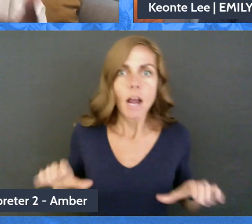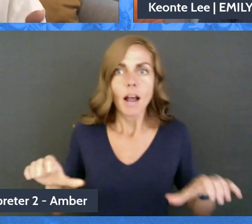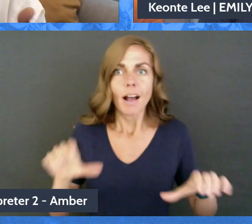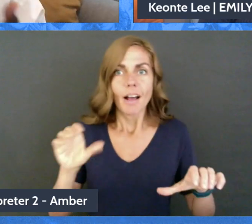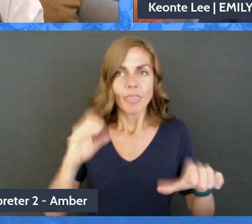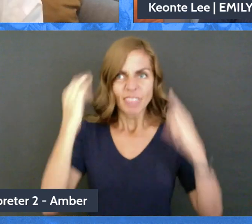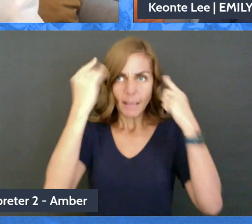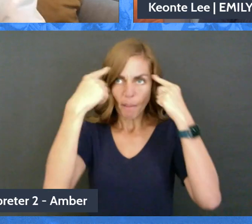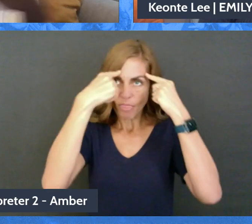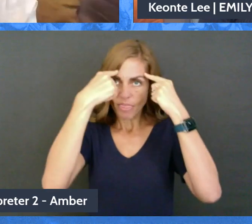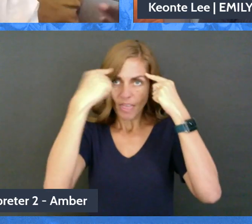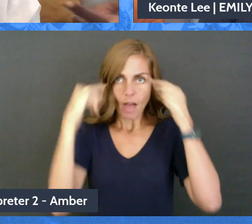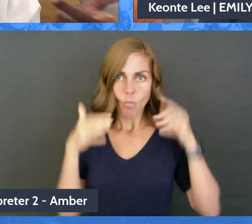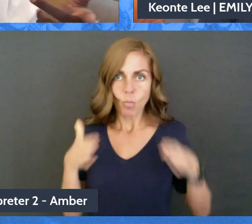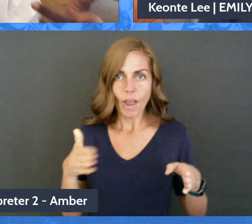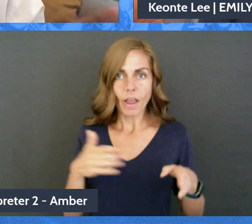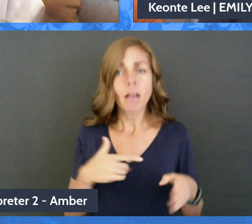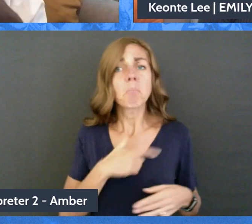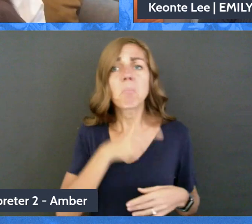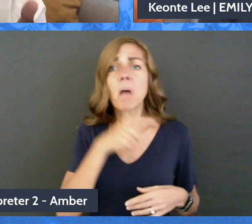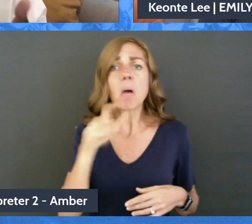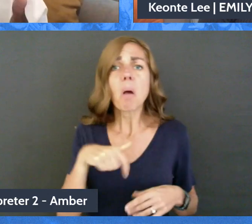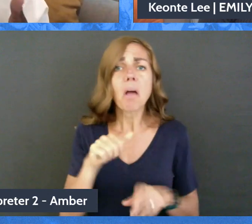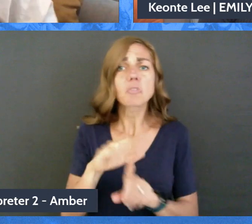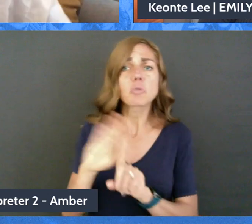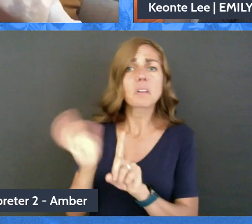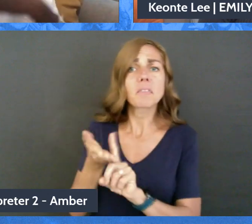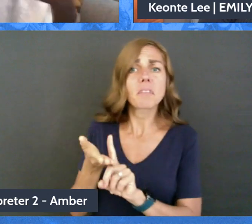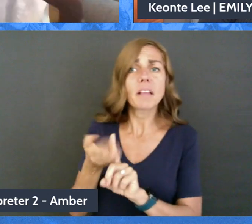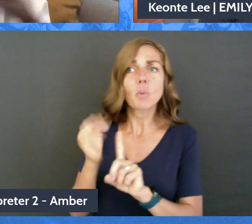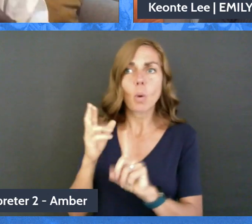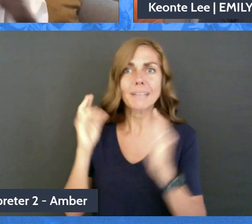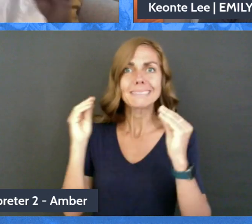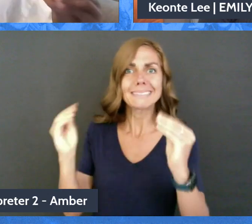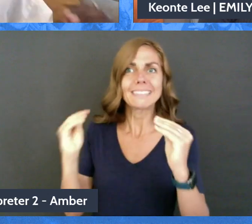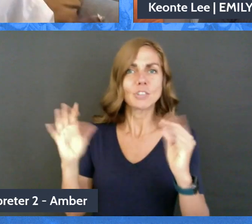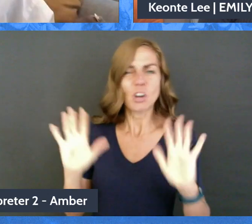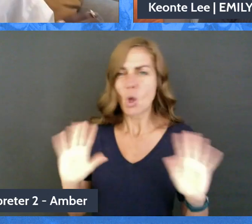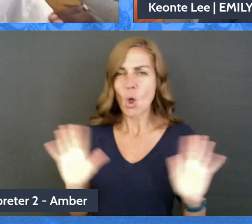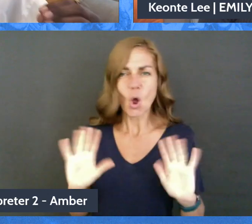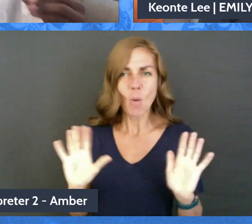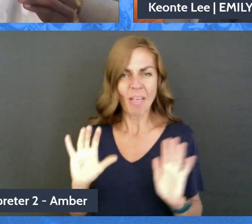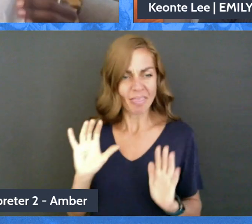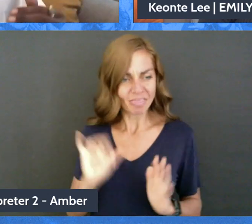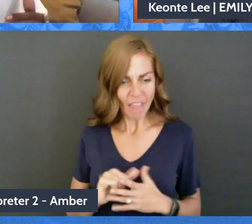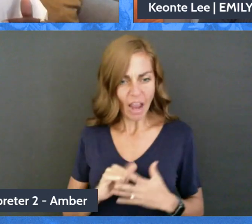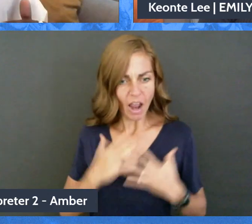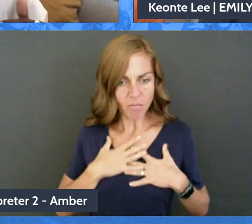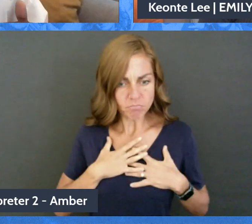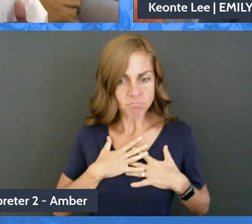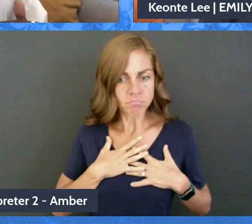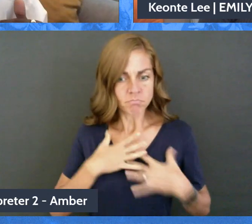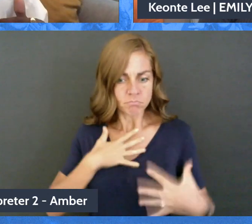I don't have to try to convince or teach that that is, that alone is service.